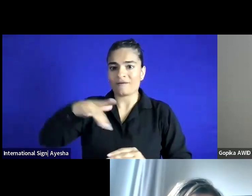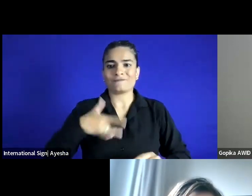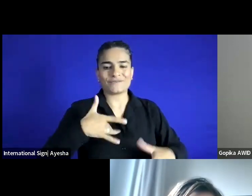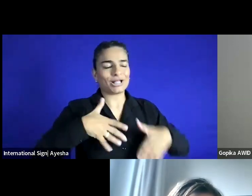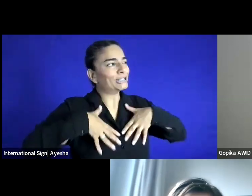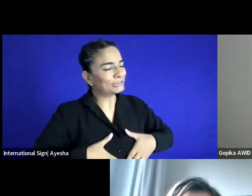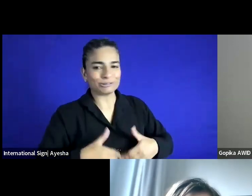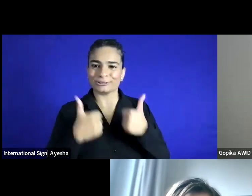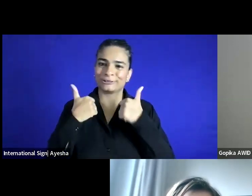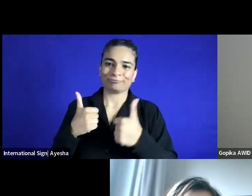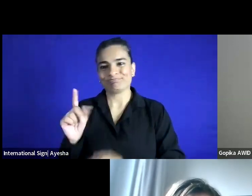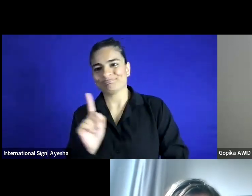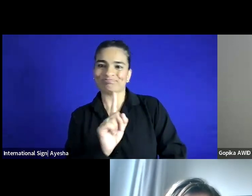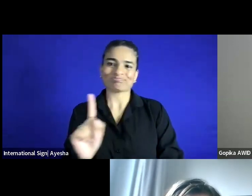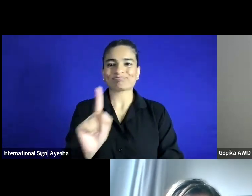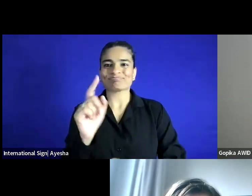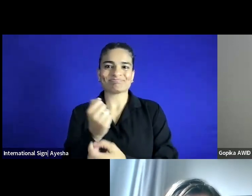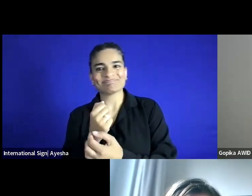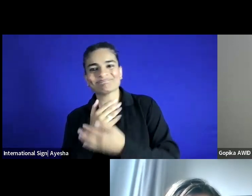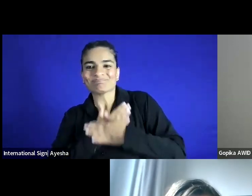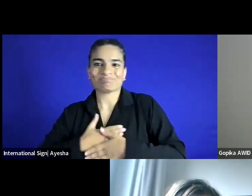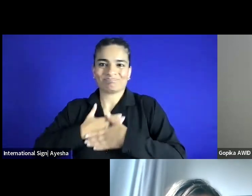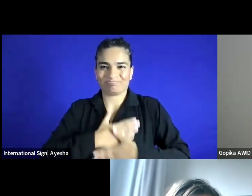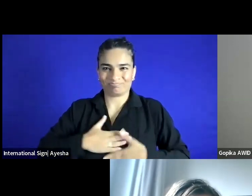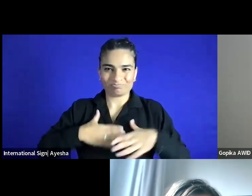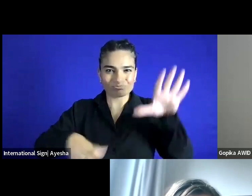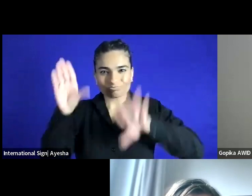And that will be just a place that you can go and, and people that you can,